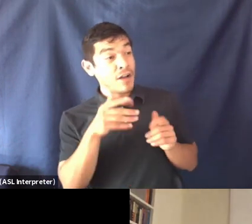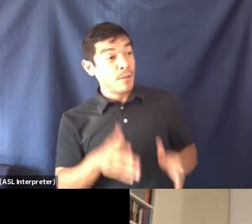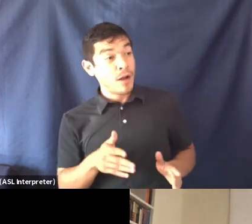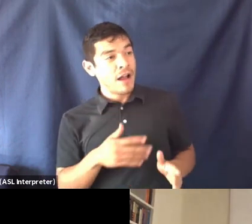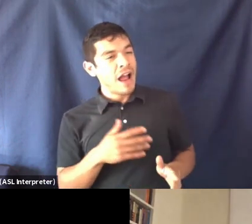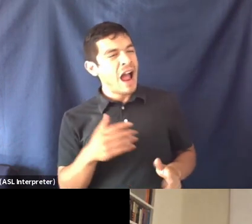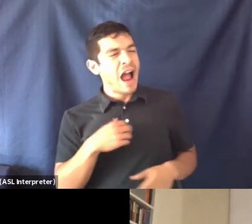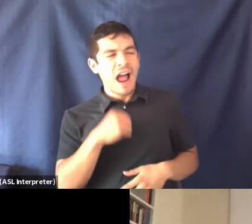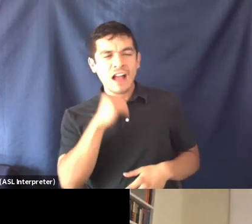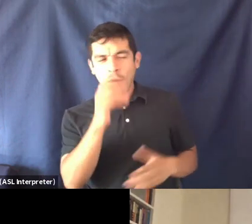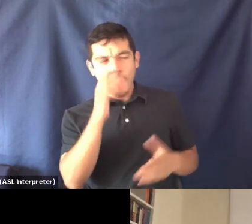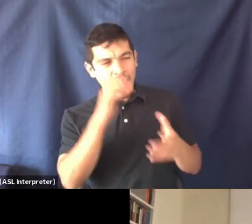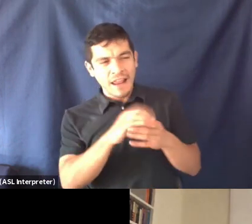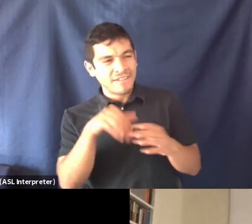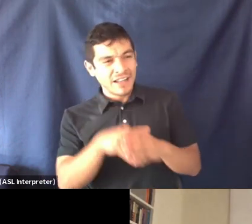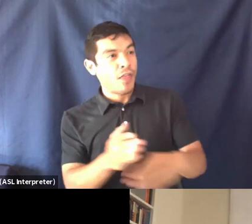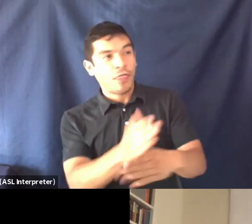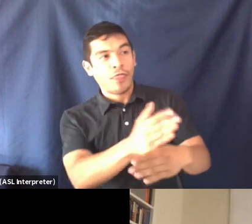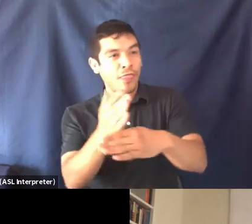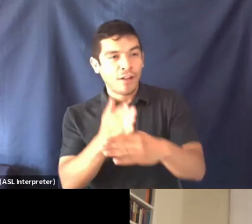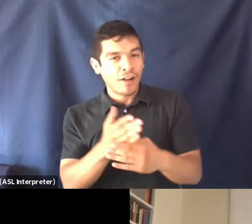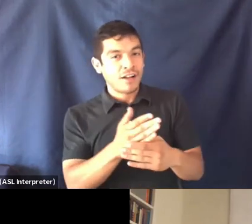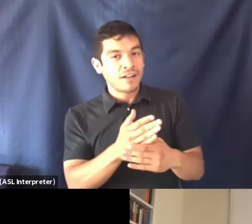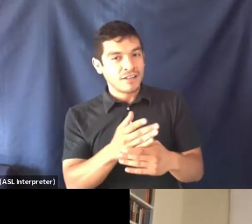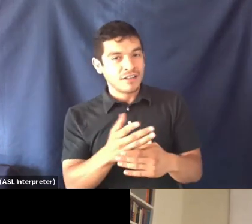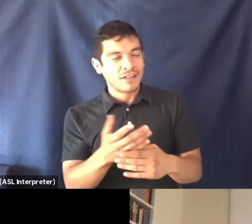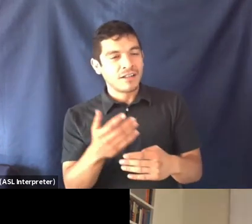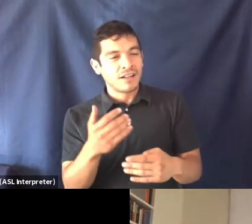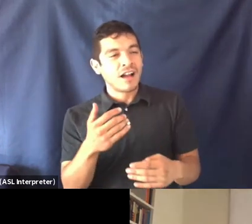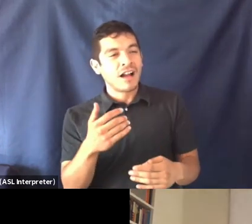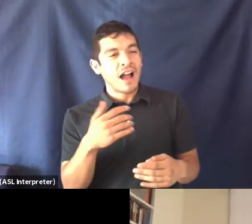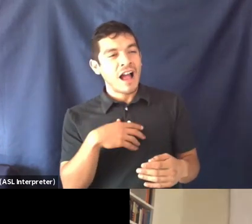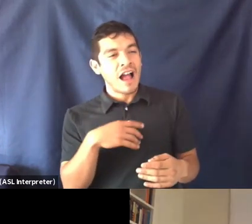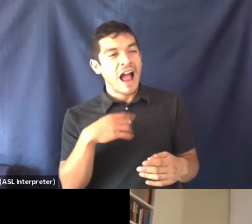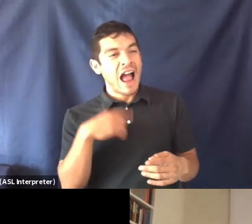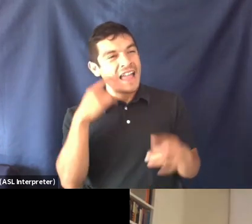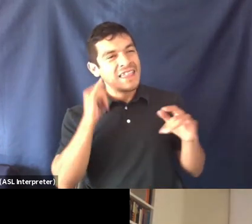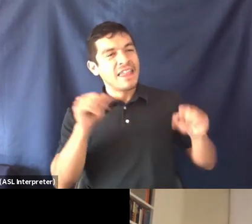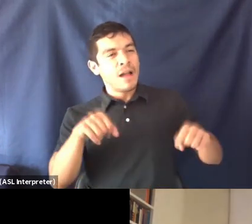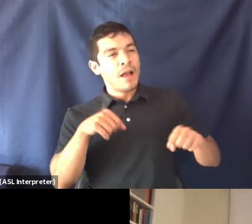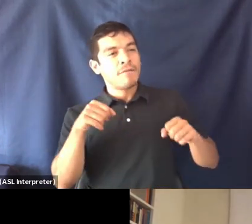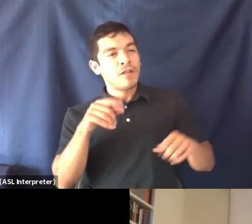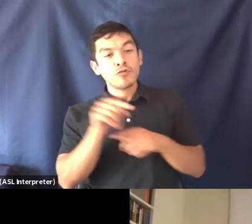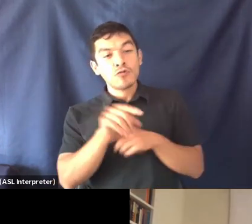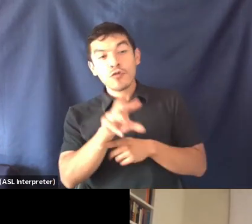Like, I think that's a colonial way to approach being the privilege of being able to wheel the camera and be in the real world.